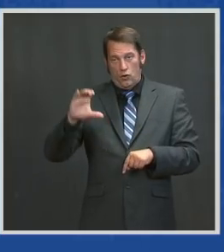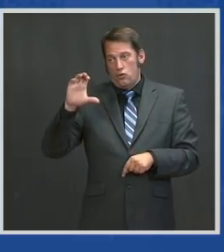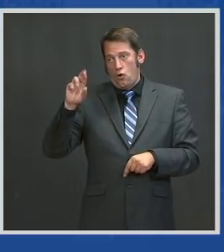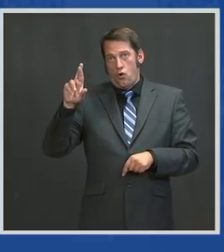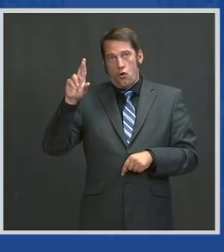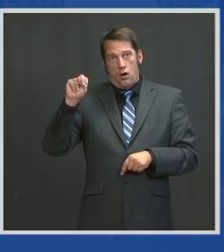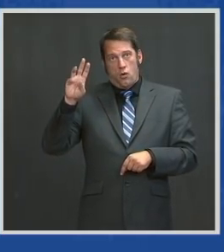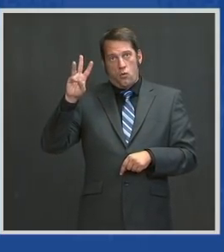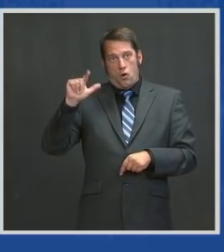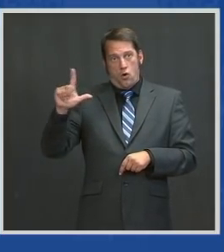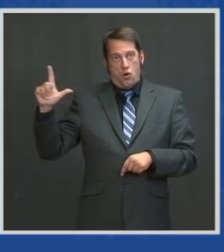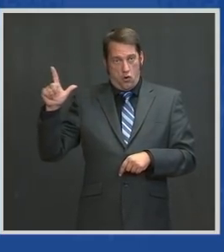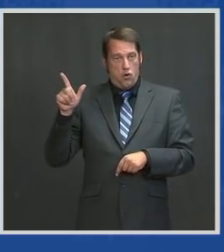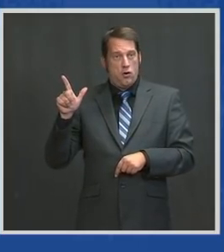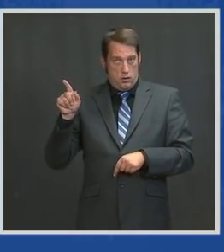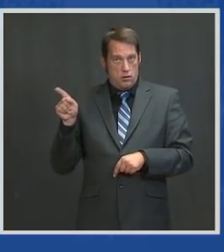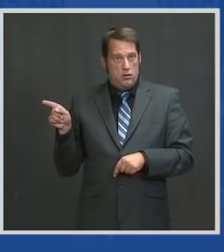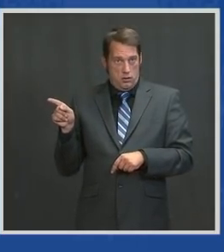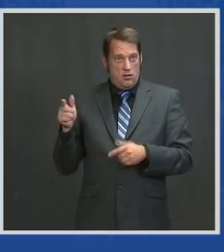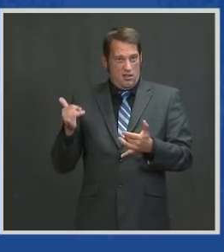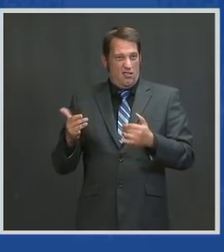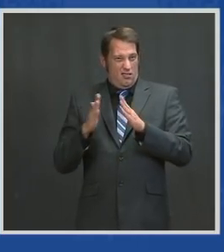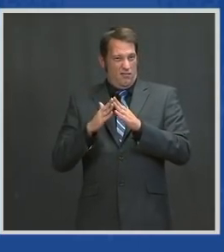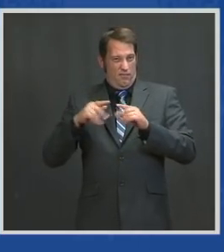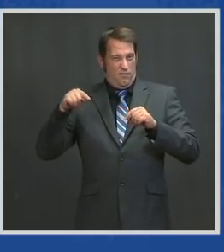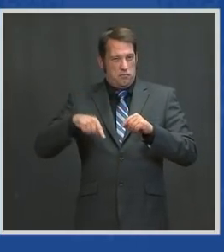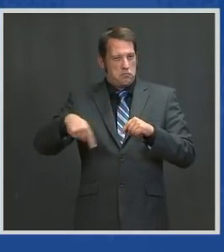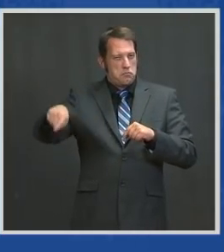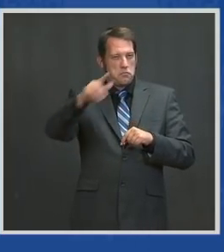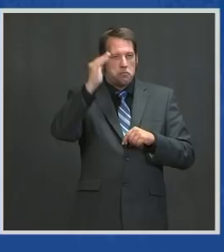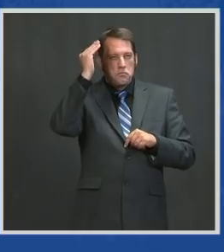"You may be familiar with the term military dependents,